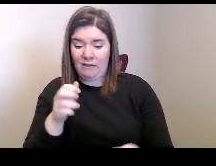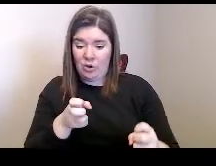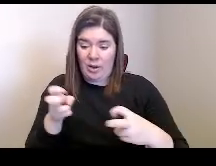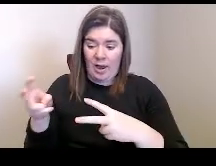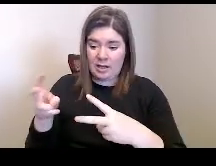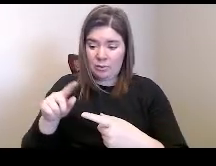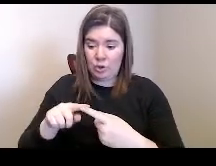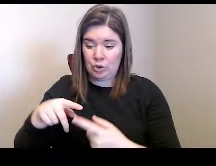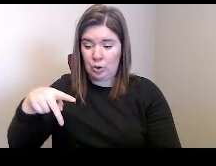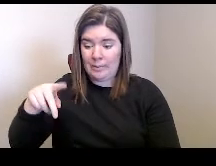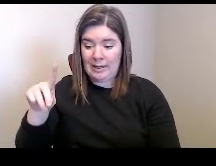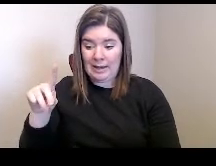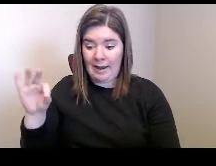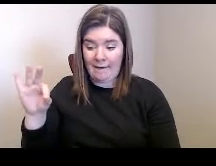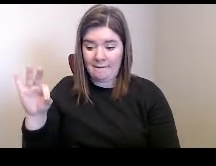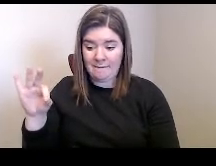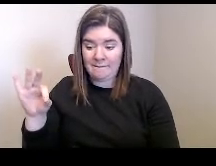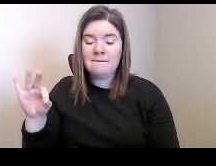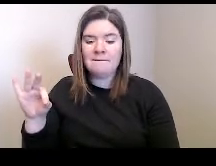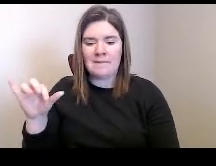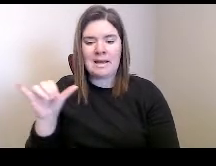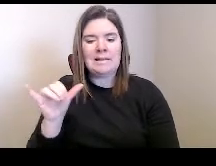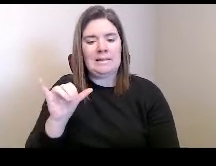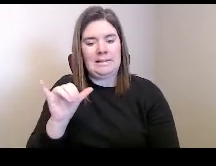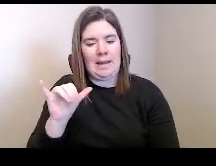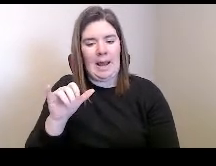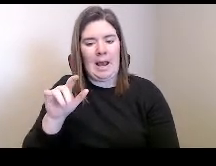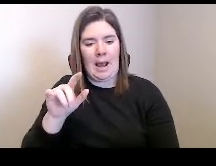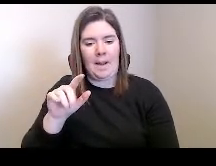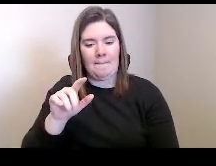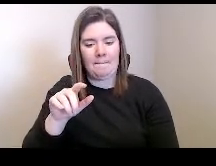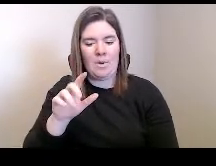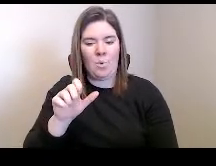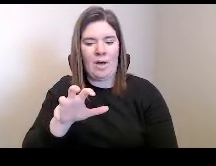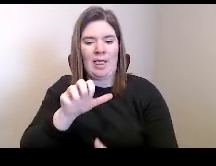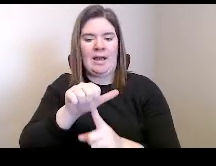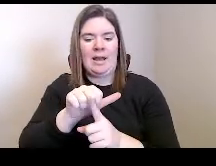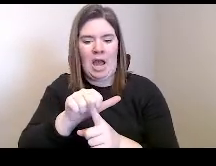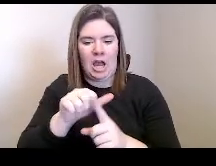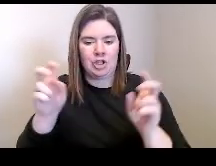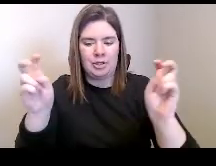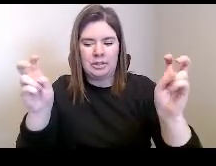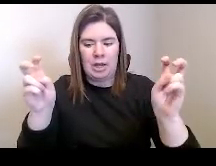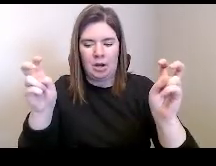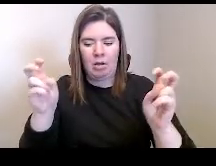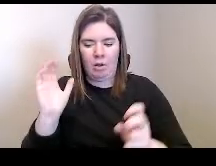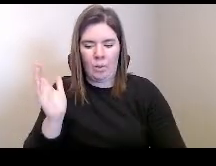going to be looking for this title and display that in the Adobe Reader and that is something